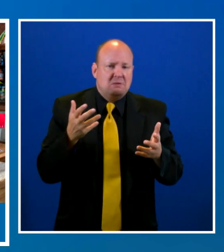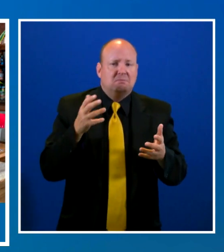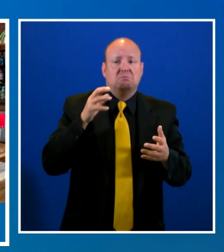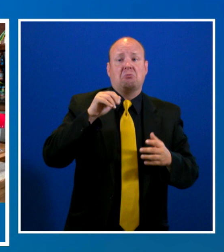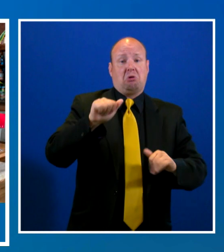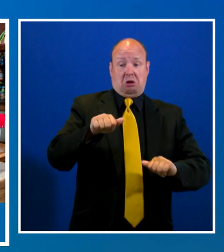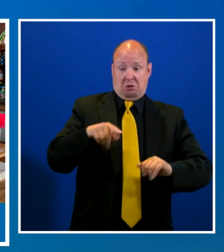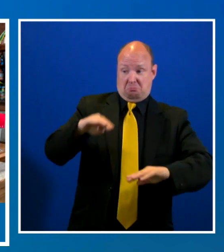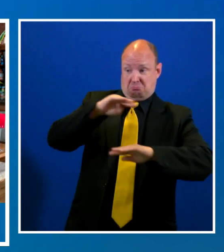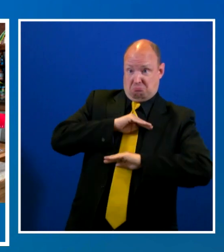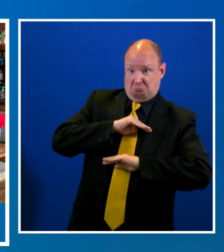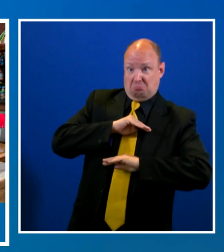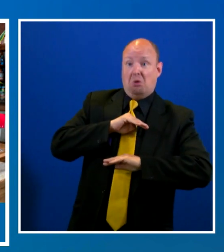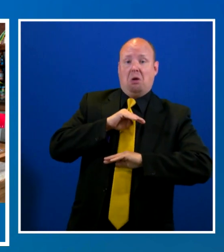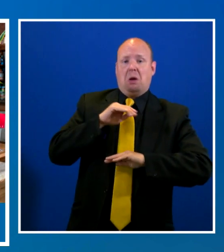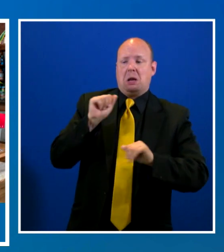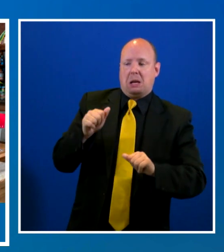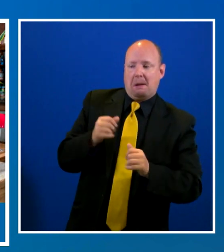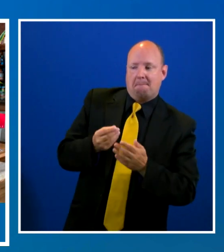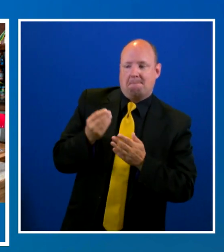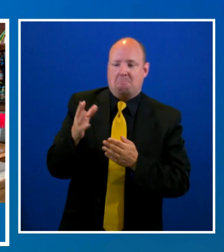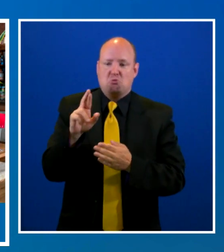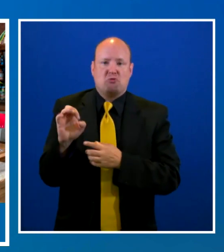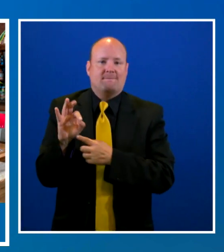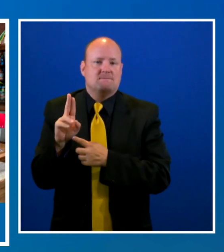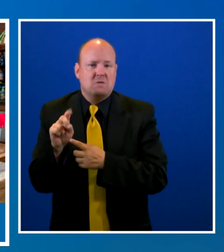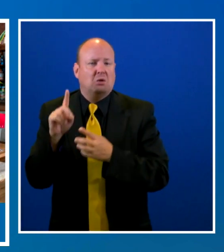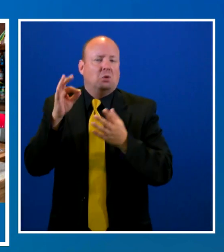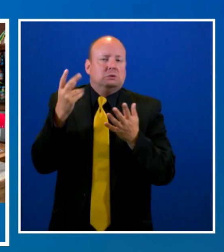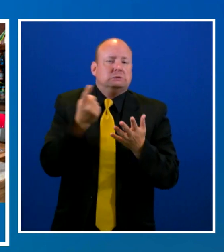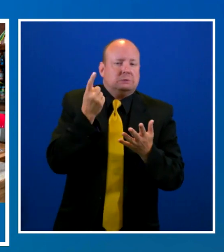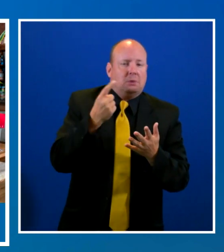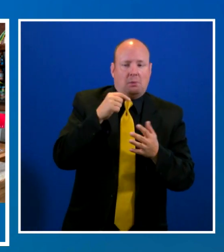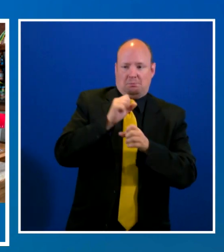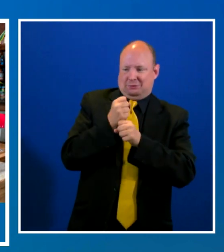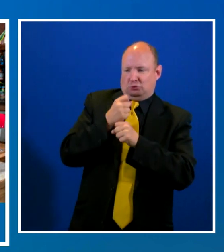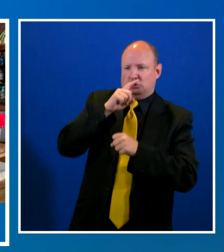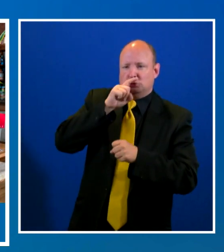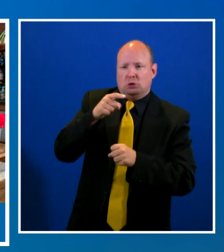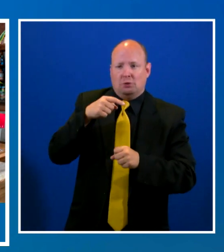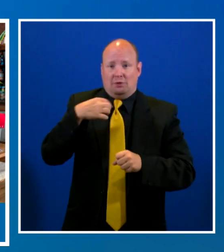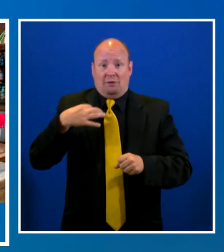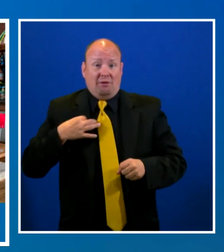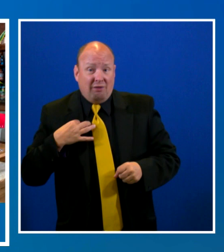To learn more about eligibility and how to apply for the refund at the link on the screen.